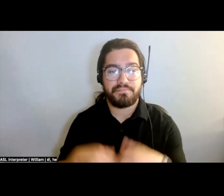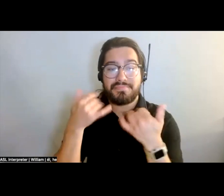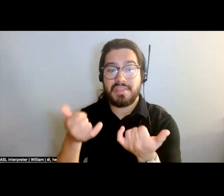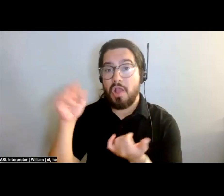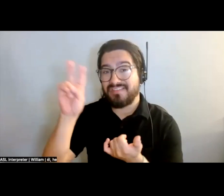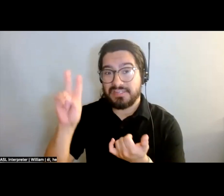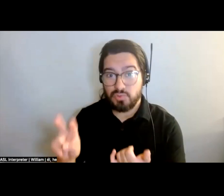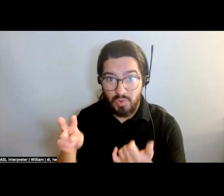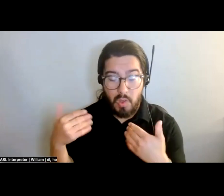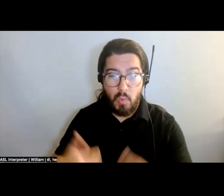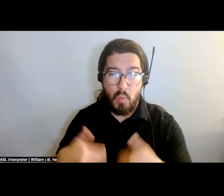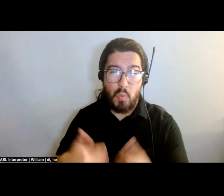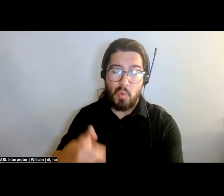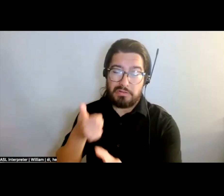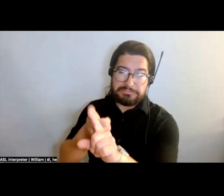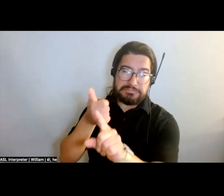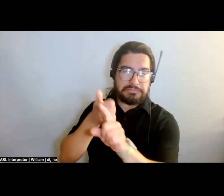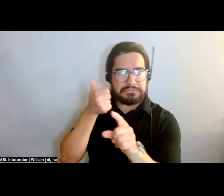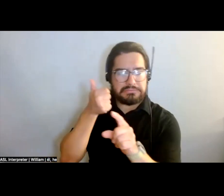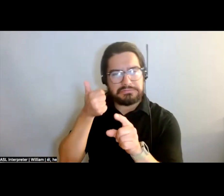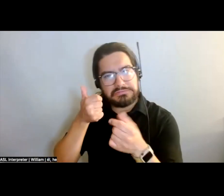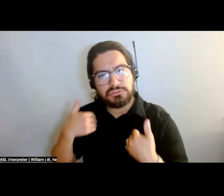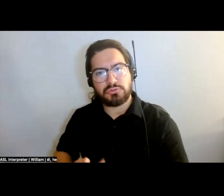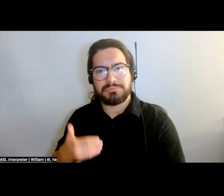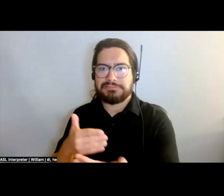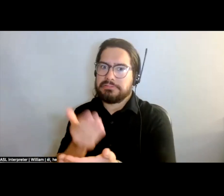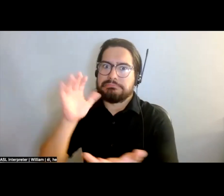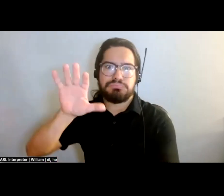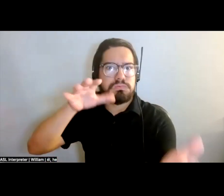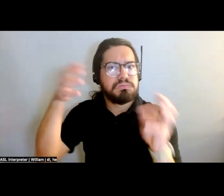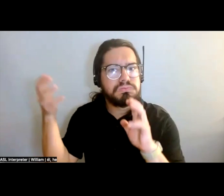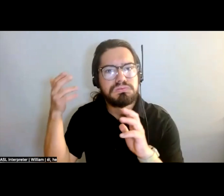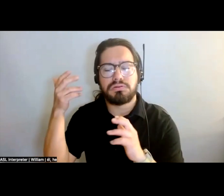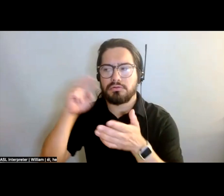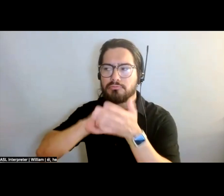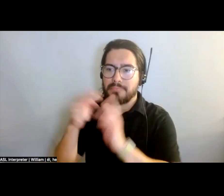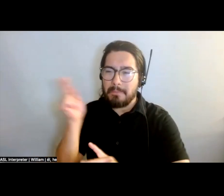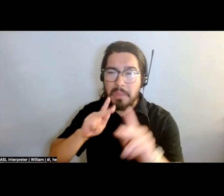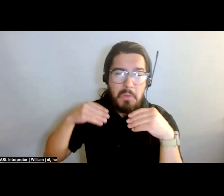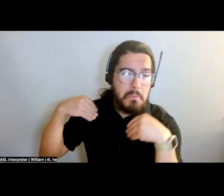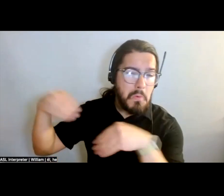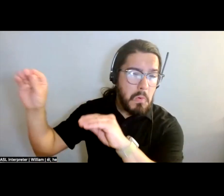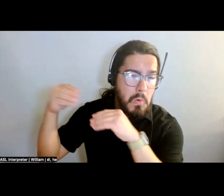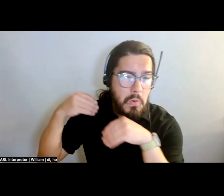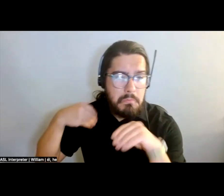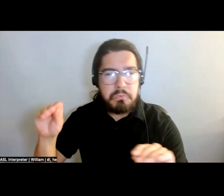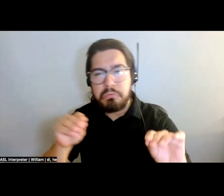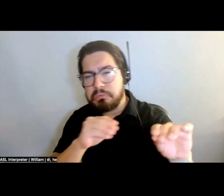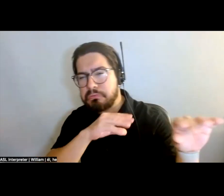And it's a basically a forced migration because of the economic and political turmoil of Venezuela.